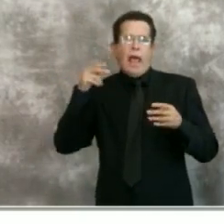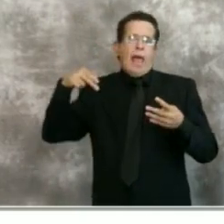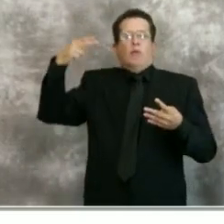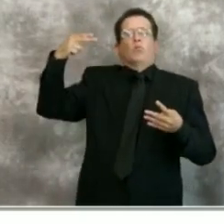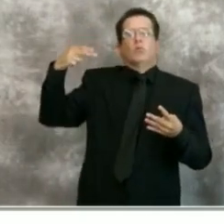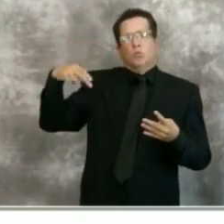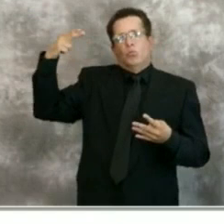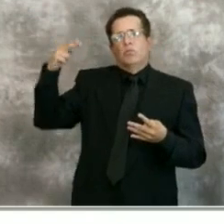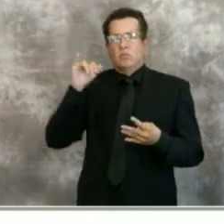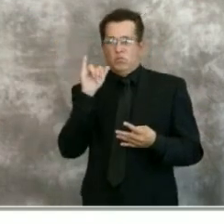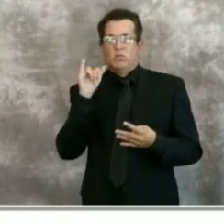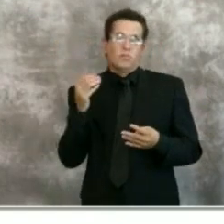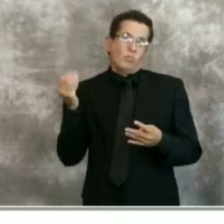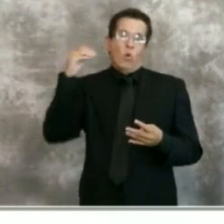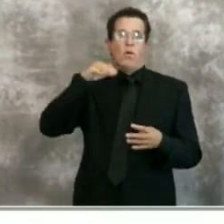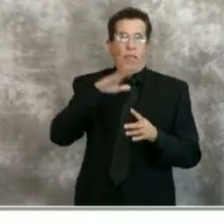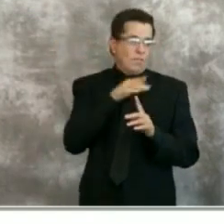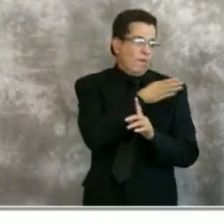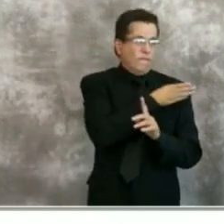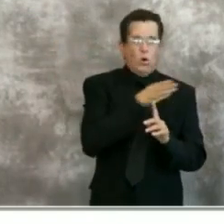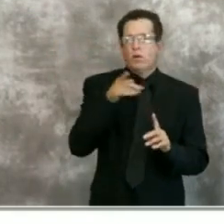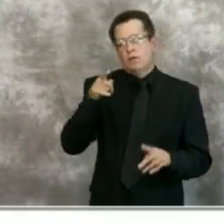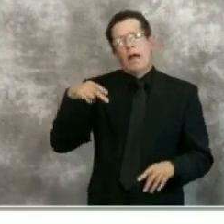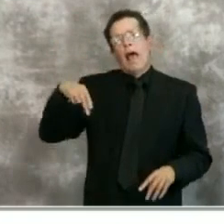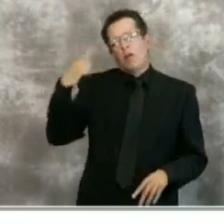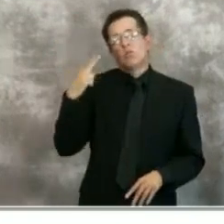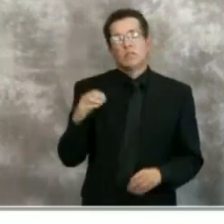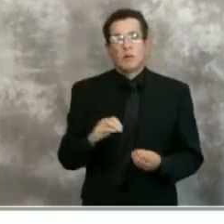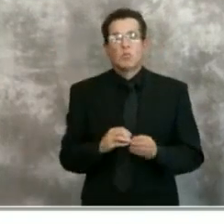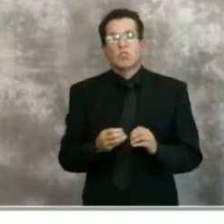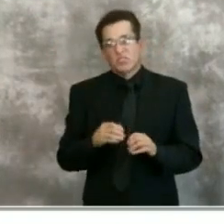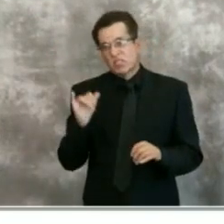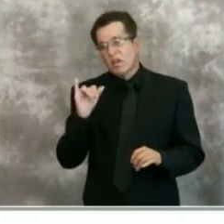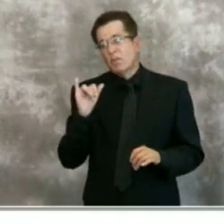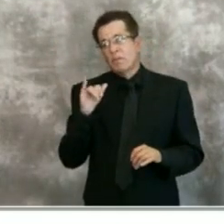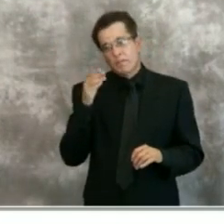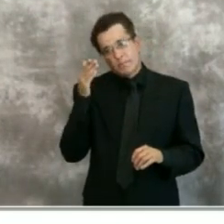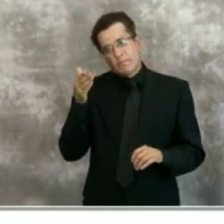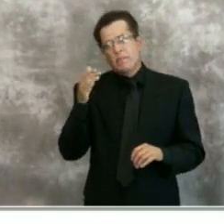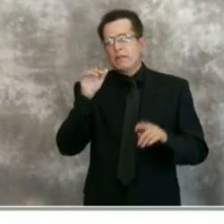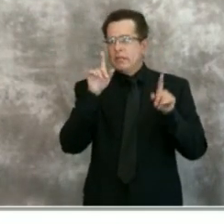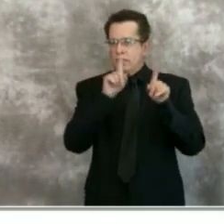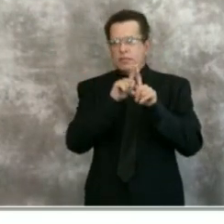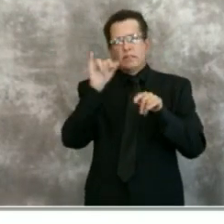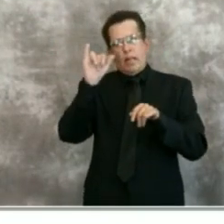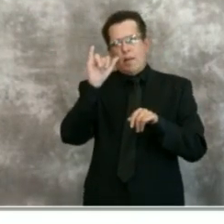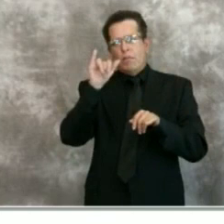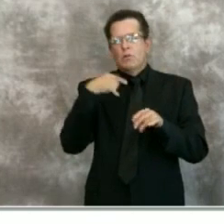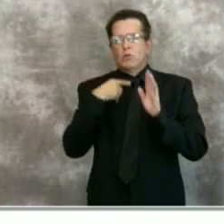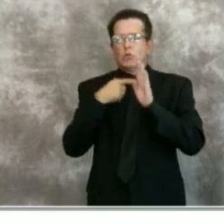THAT'S ON THE RIGHT SIDE OF THE SLIDE. THAT NUMBER WILL BE HIGHER THAN ANY OF THE OTHER